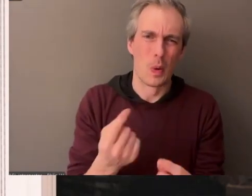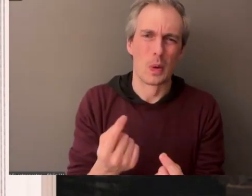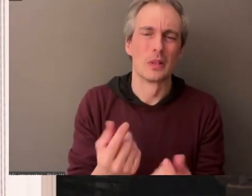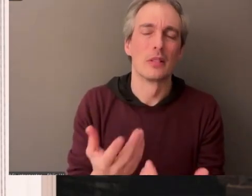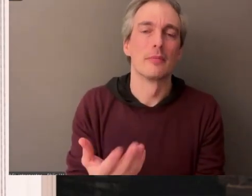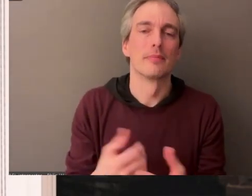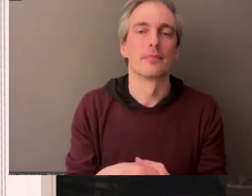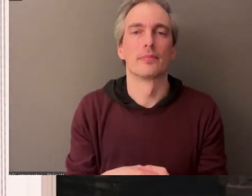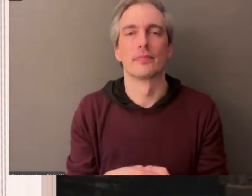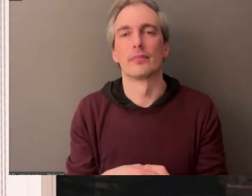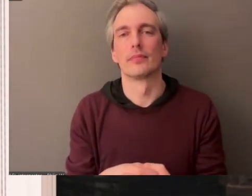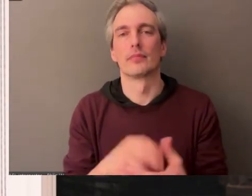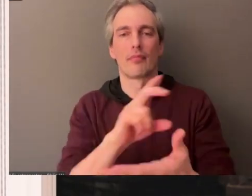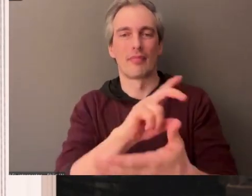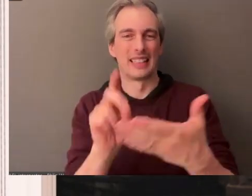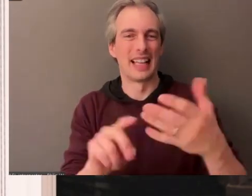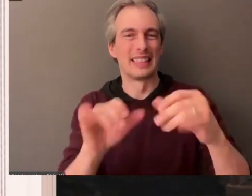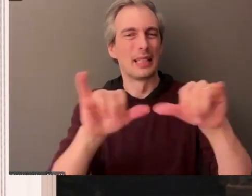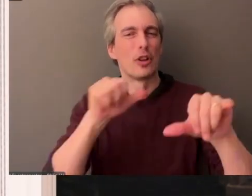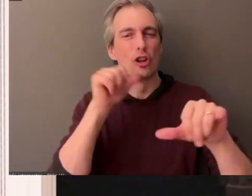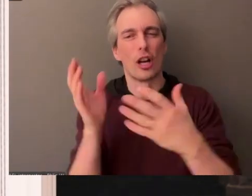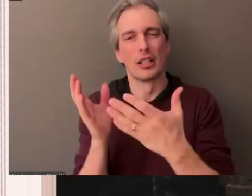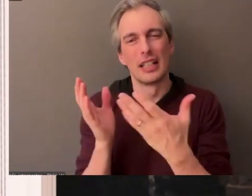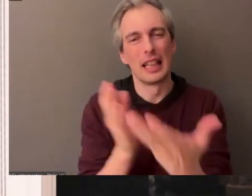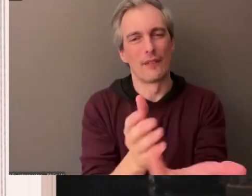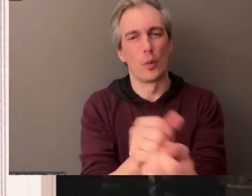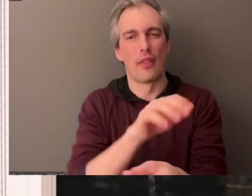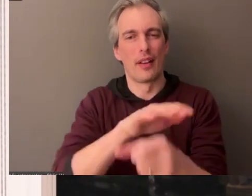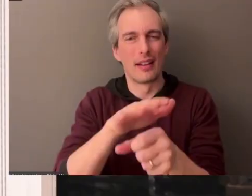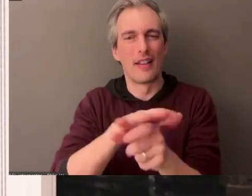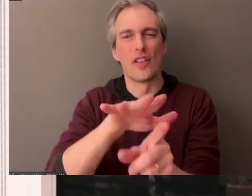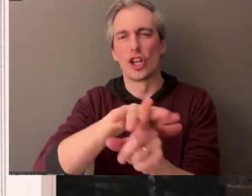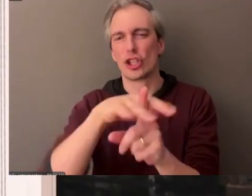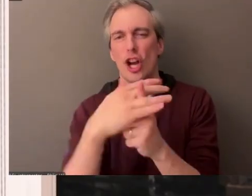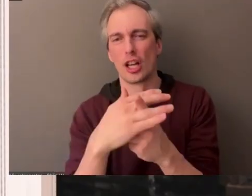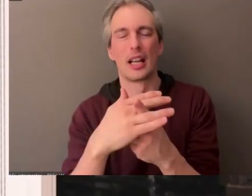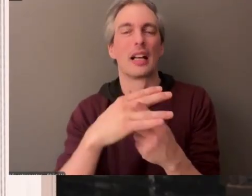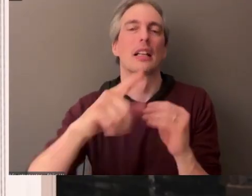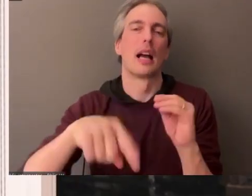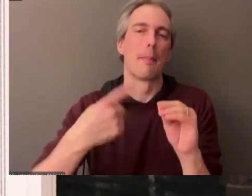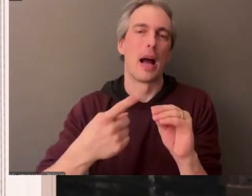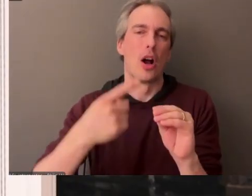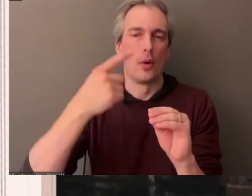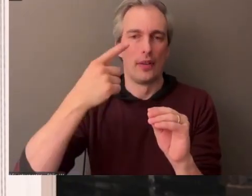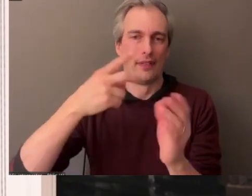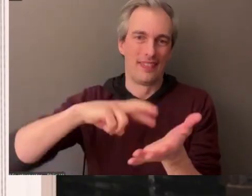about the intent for the components that are being delivered in the artifact.